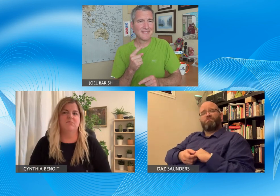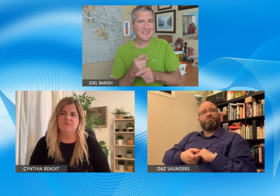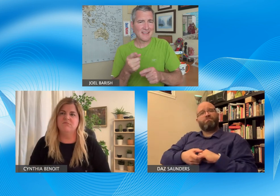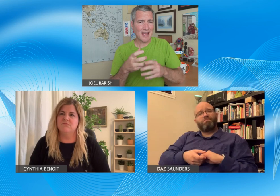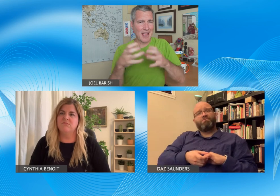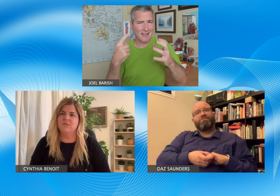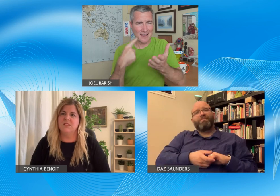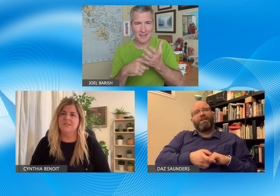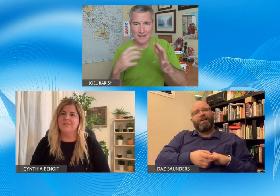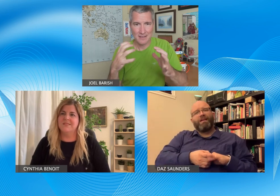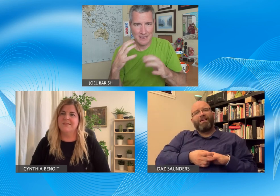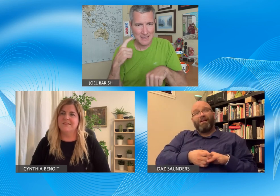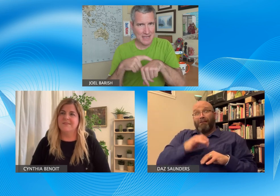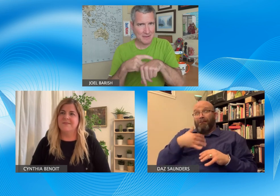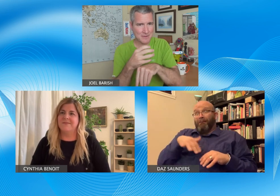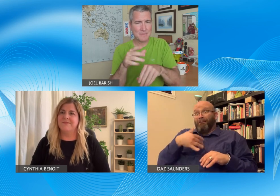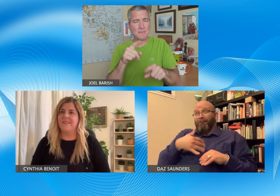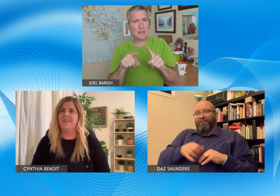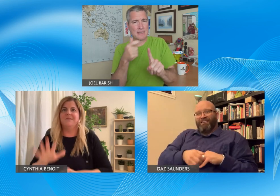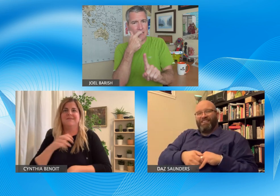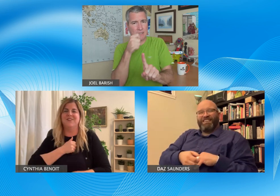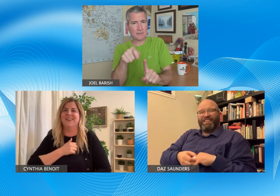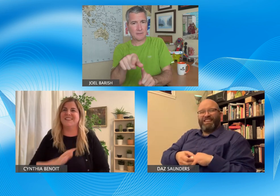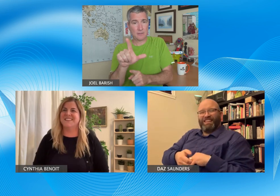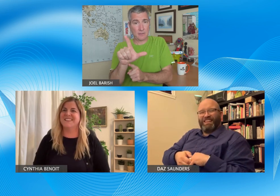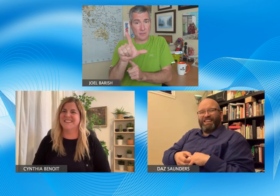There’s so much to discuss but unfortunately time is running out. Sorry.